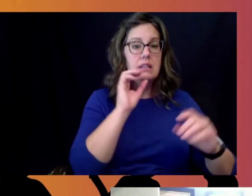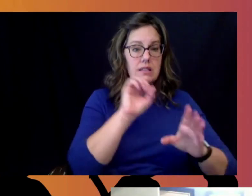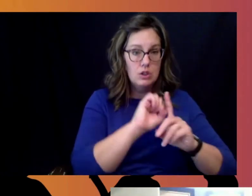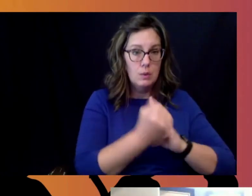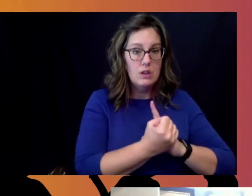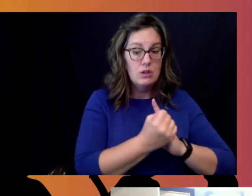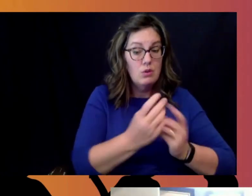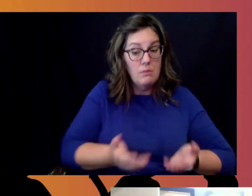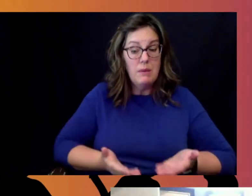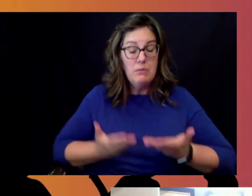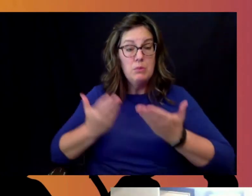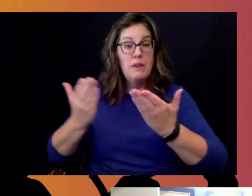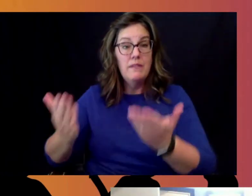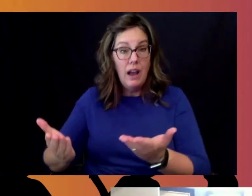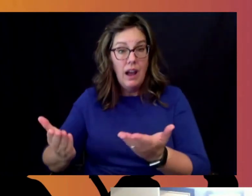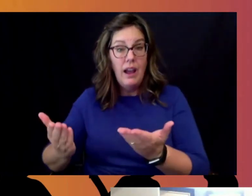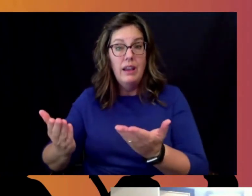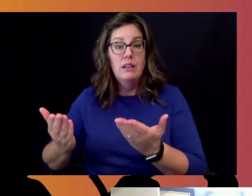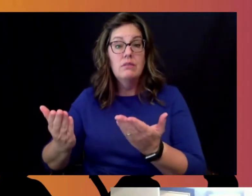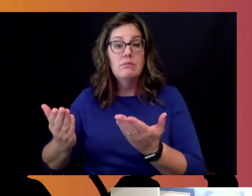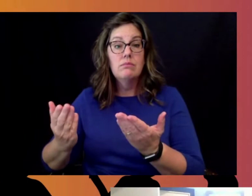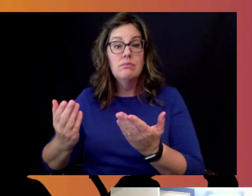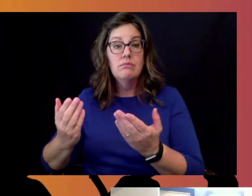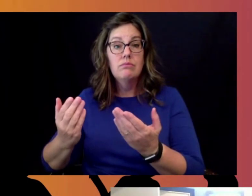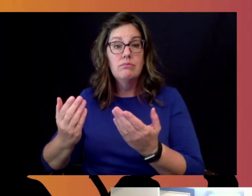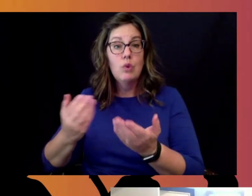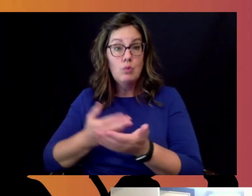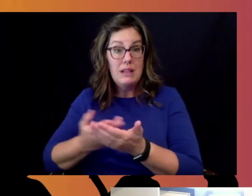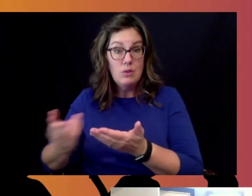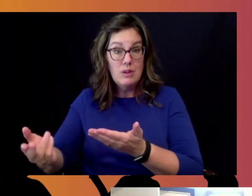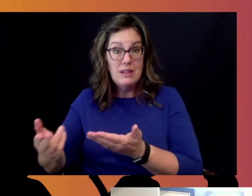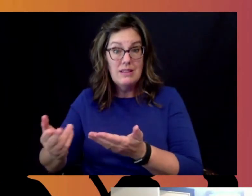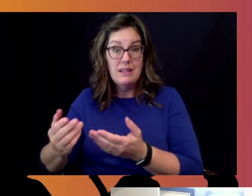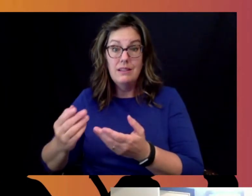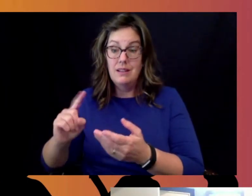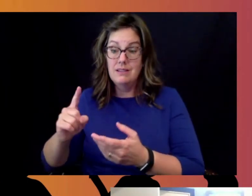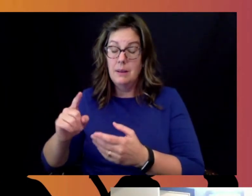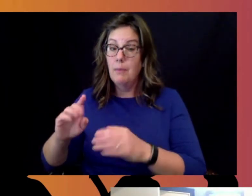uh can sometimes just be the most basic form of black love that we can show because unfortunately